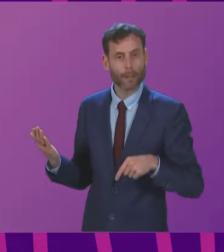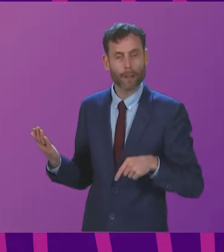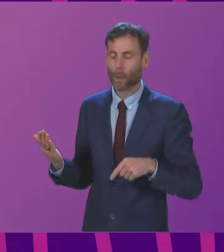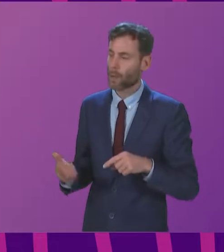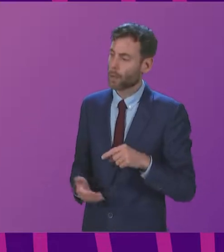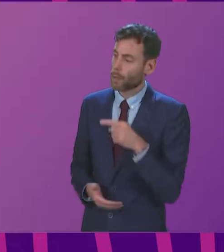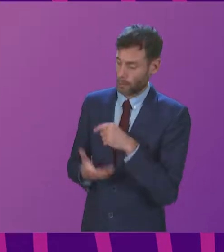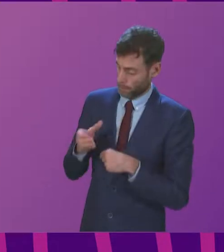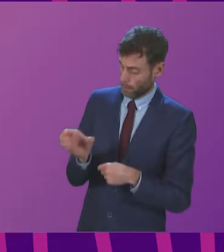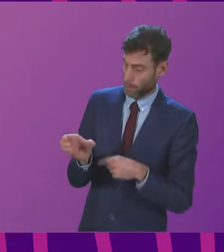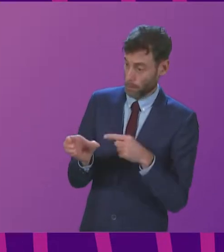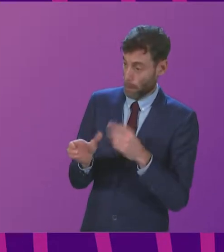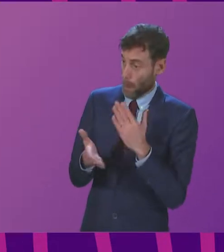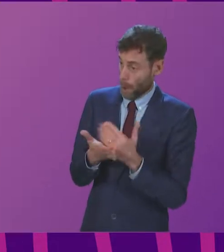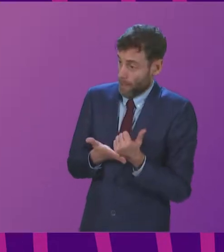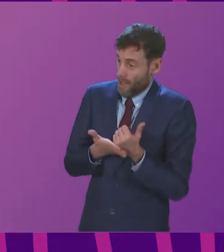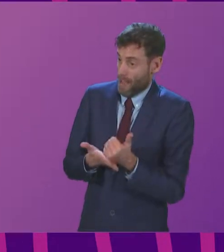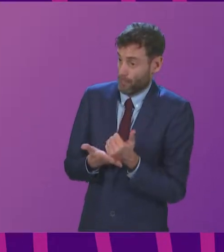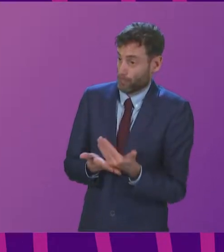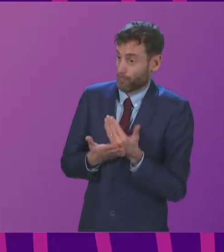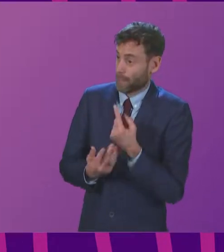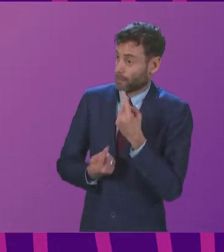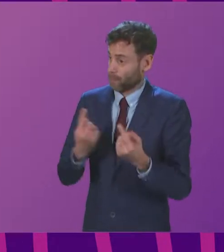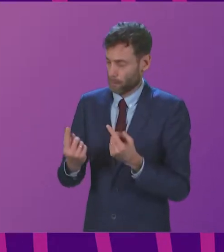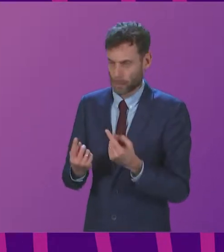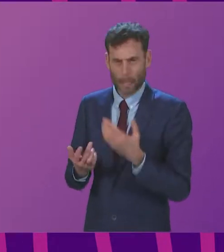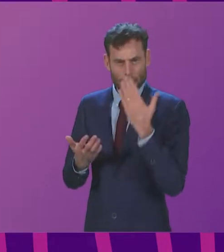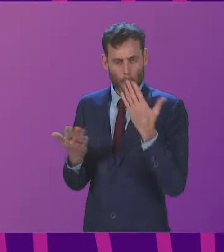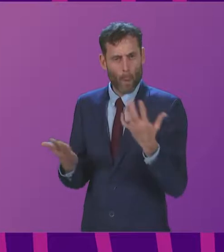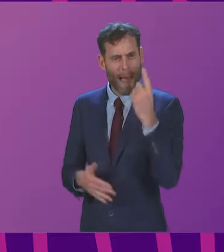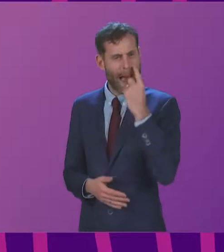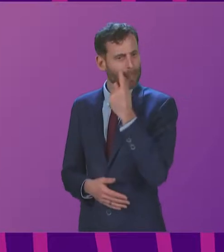effectiveness. It seems more and more likely that the Government is making it up as it goes along.